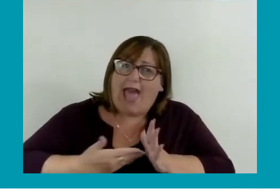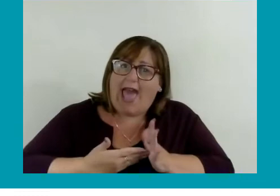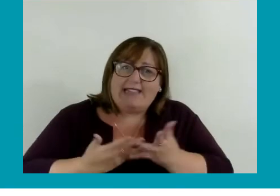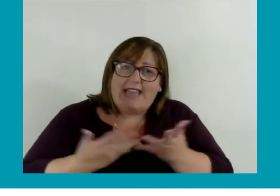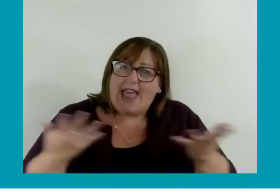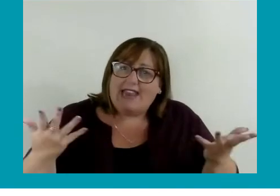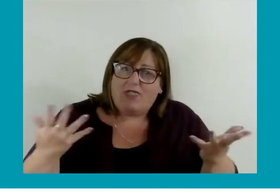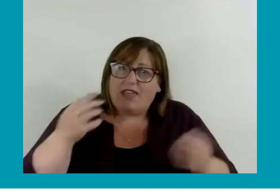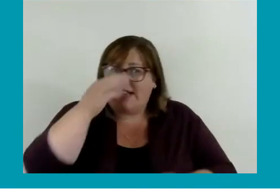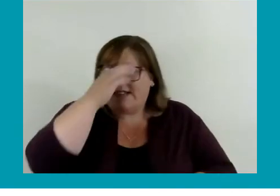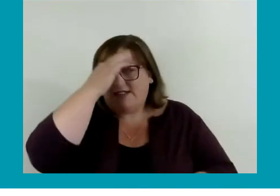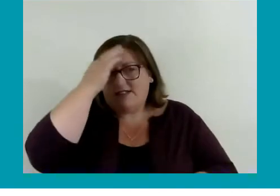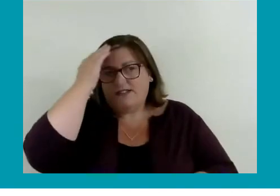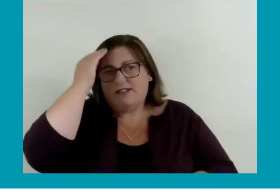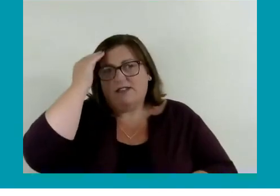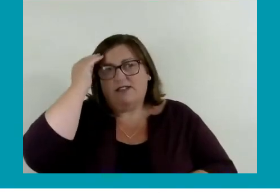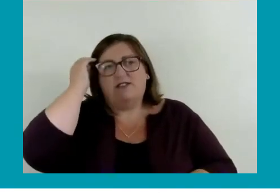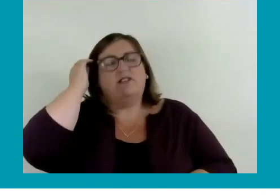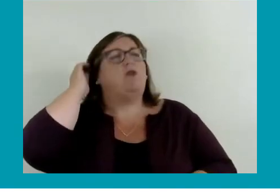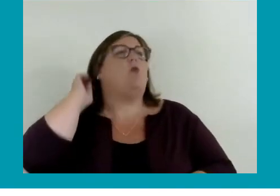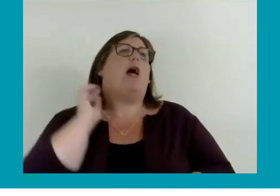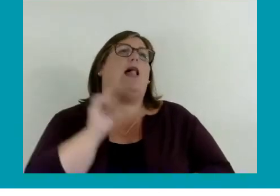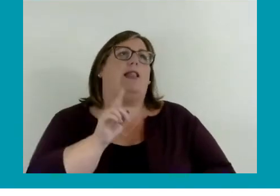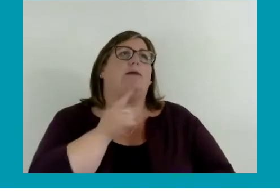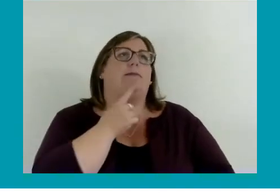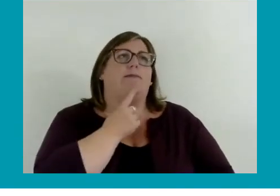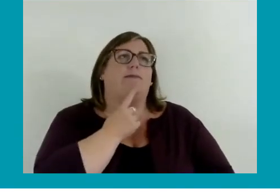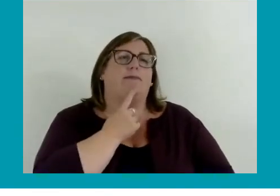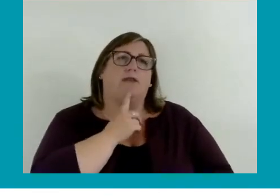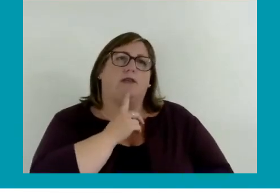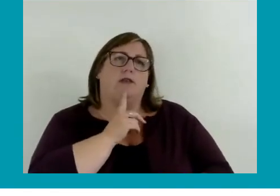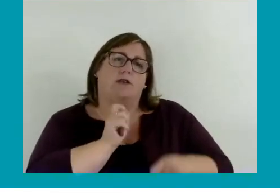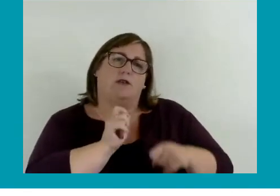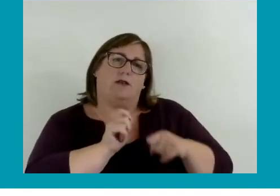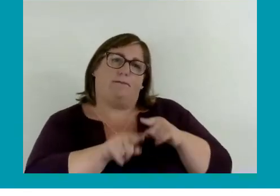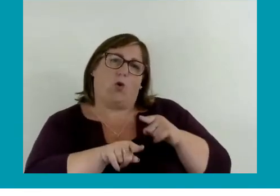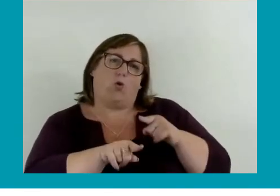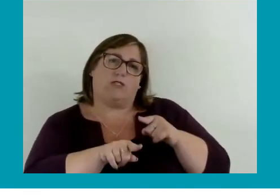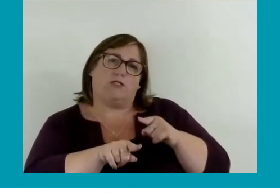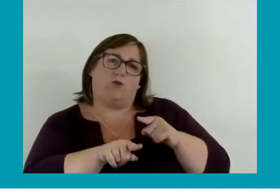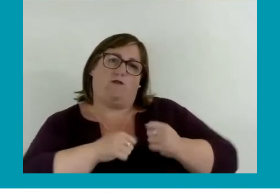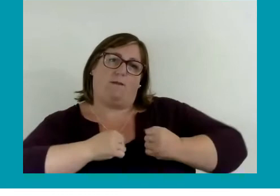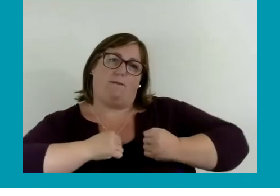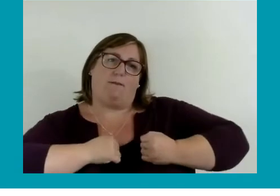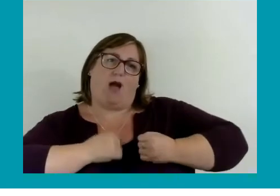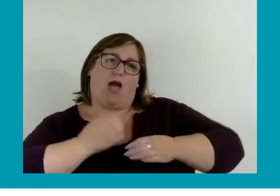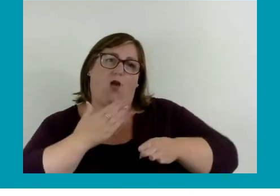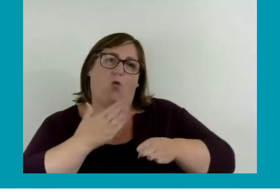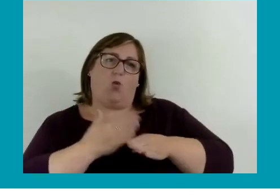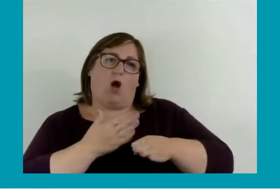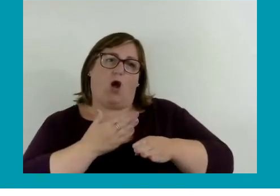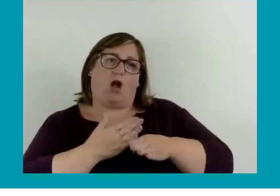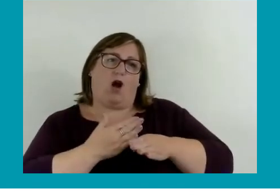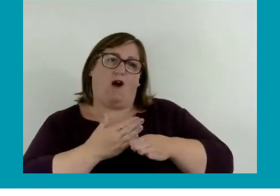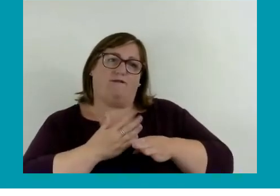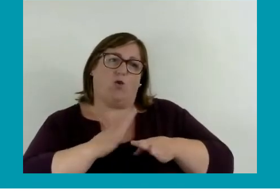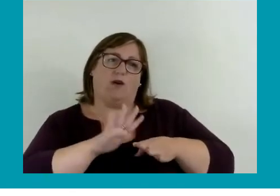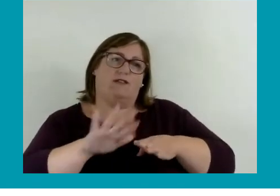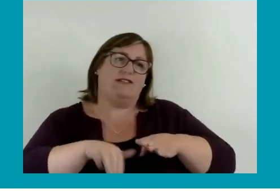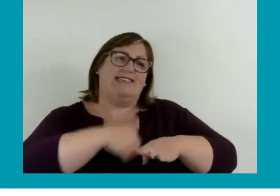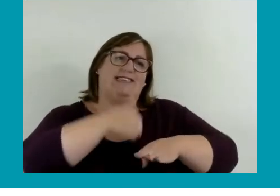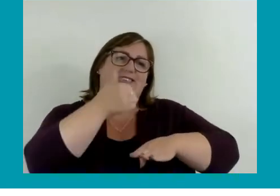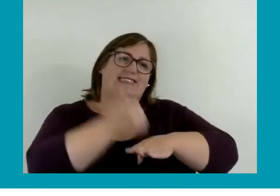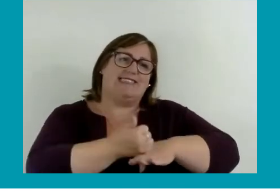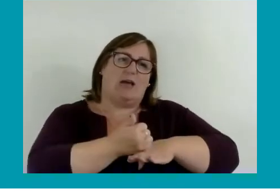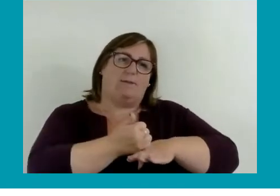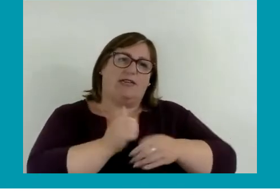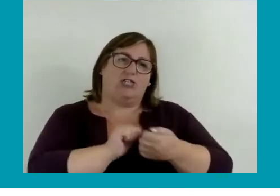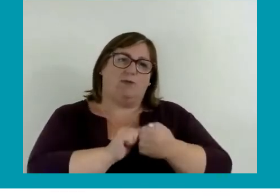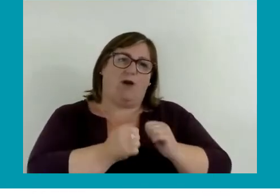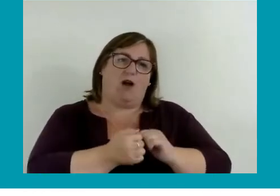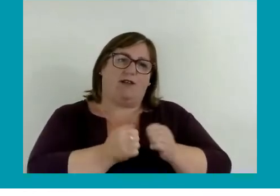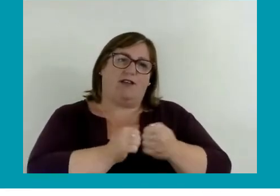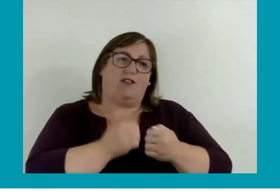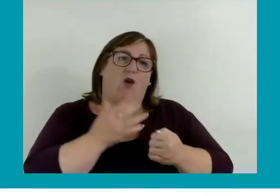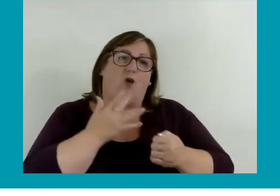most of what i do is for established partners once they're in role so the hr department as everybody